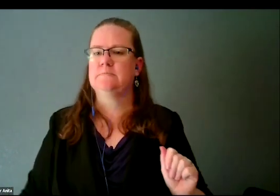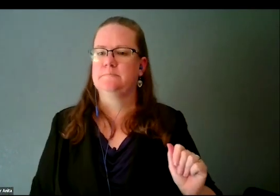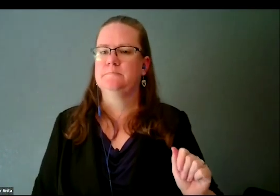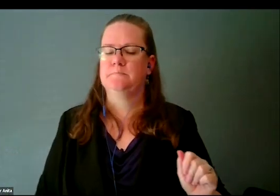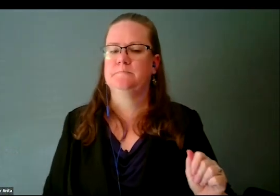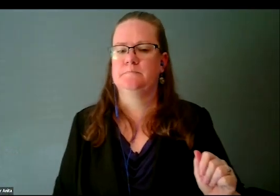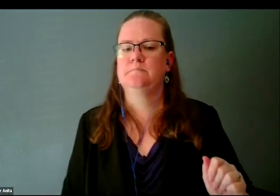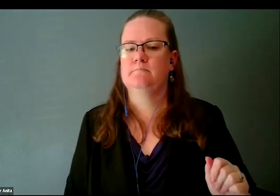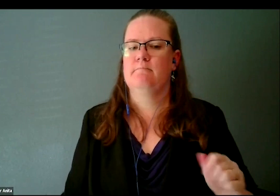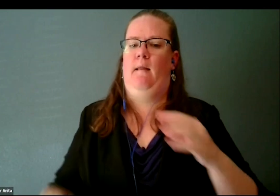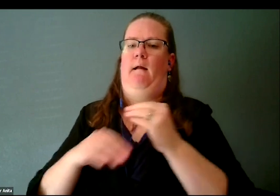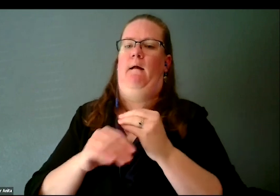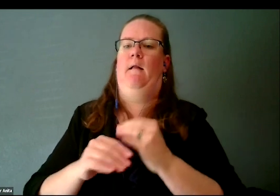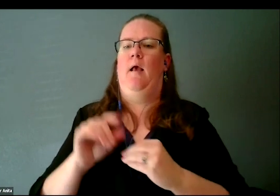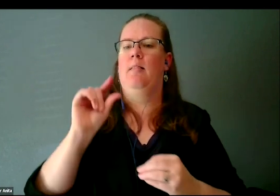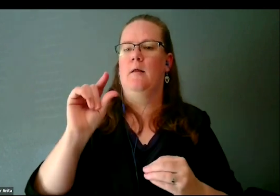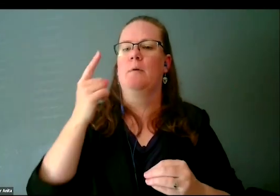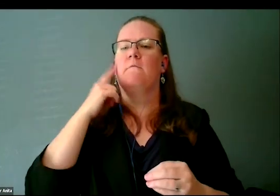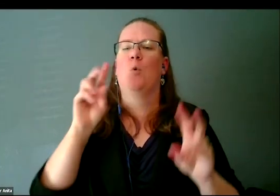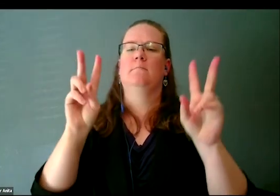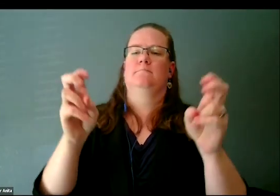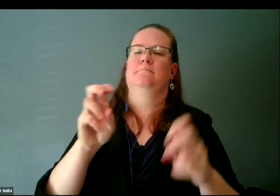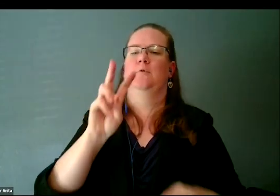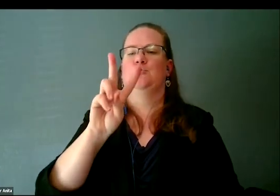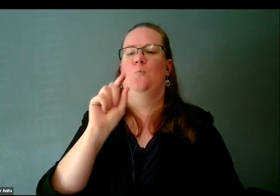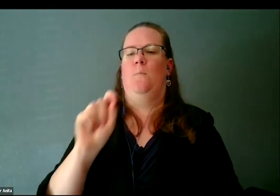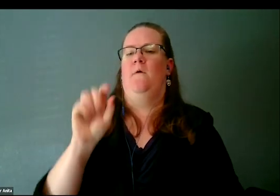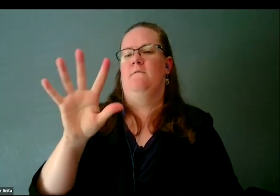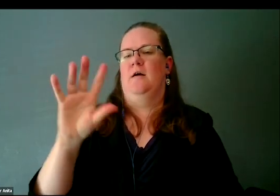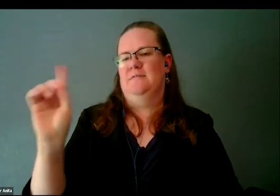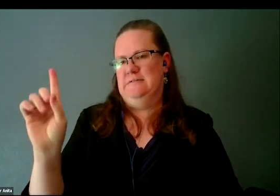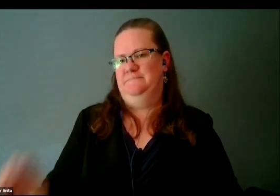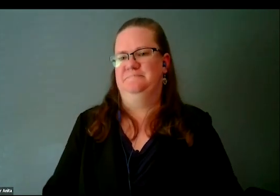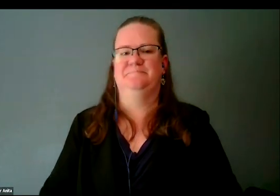by doing this 2.5D approach.